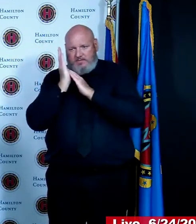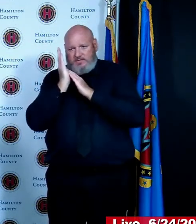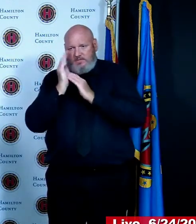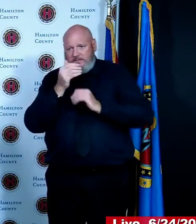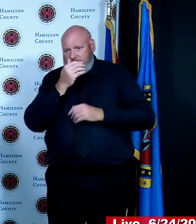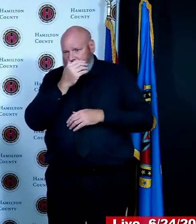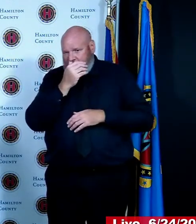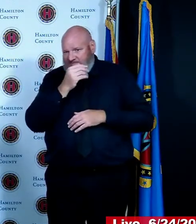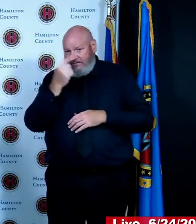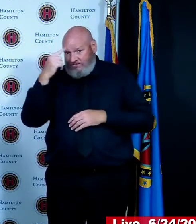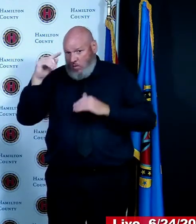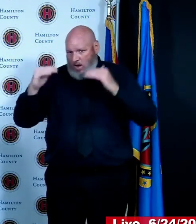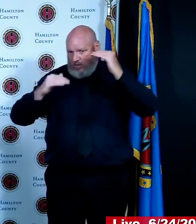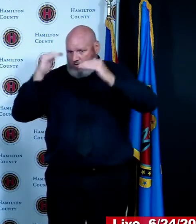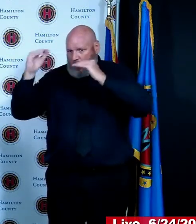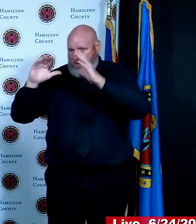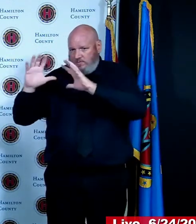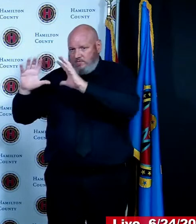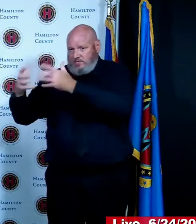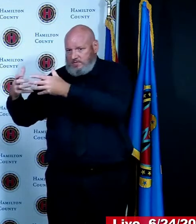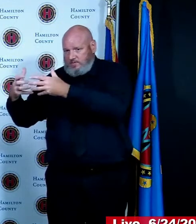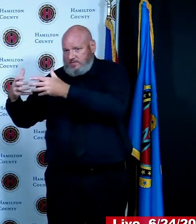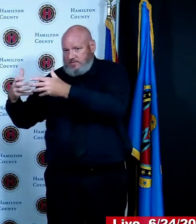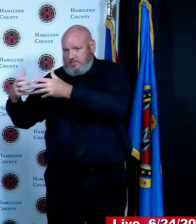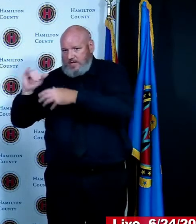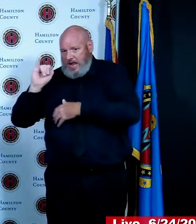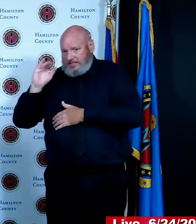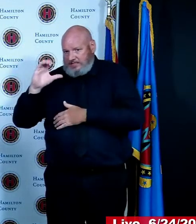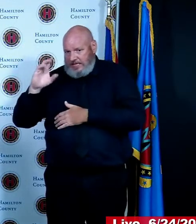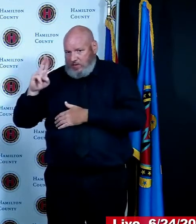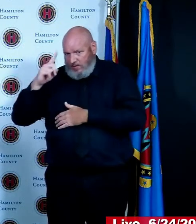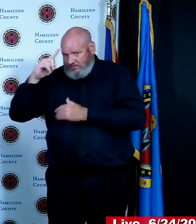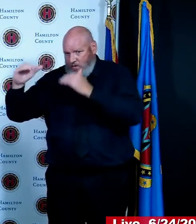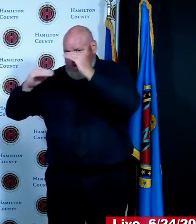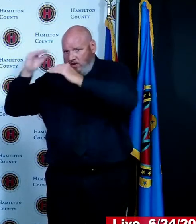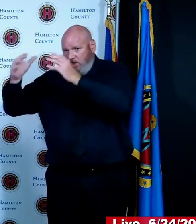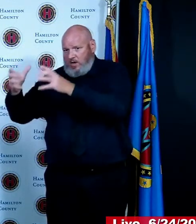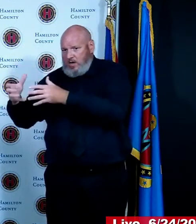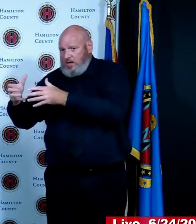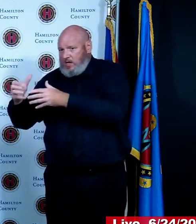adult ICU beds so that wouldn't include things like Children's Hospital but let